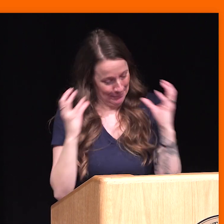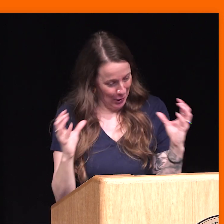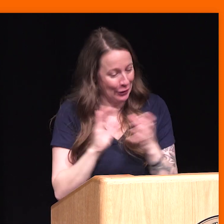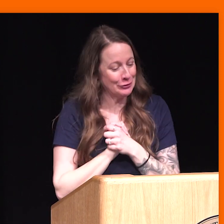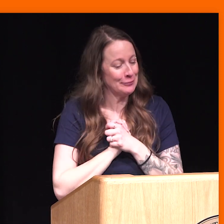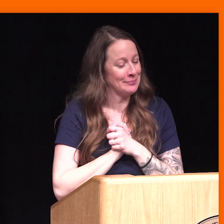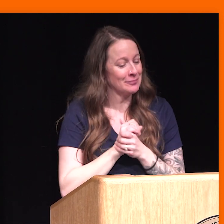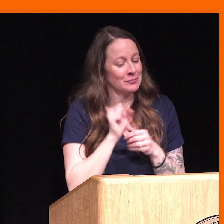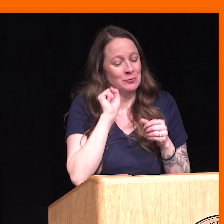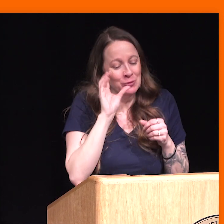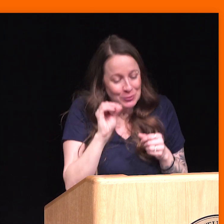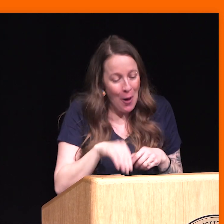I really didn't enjoy it that much.